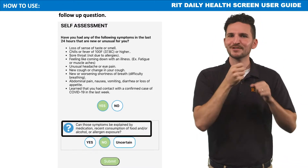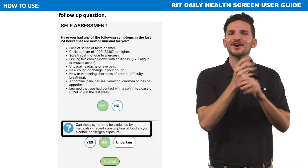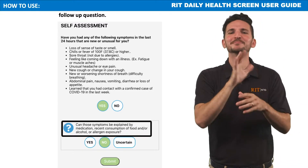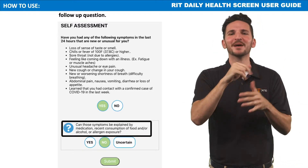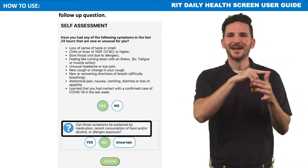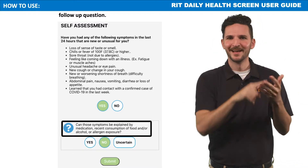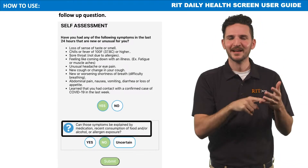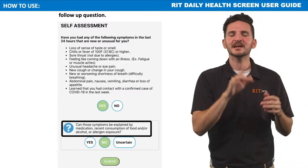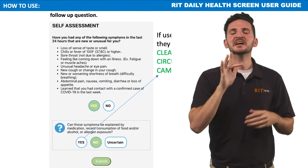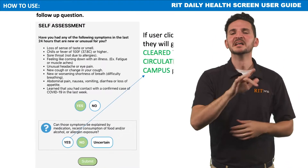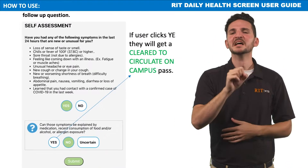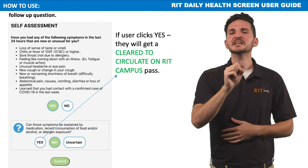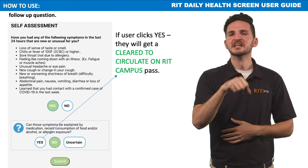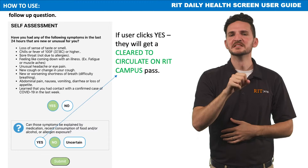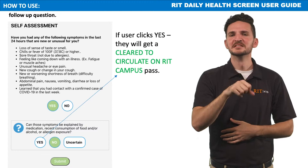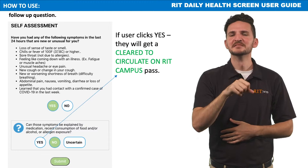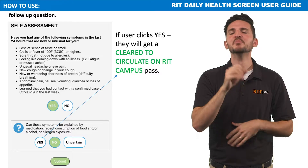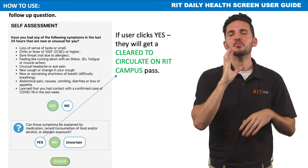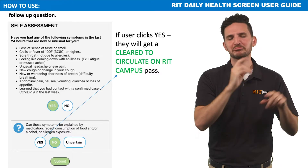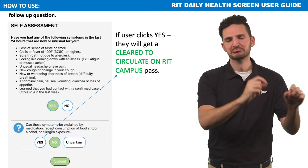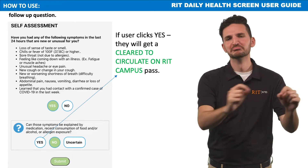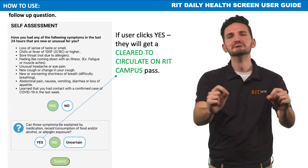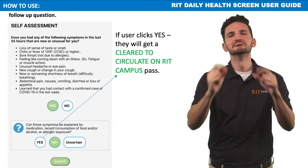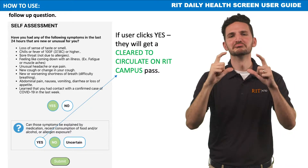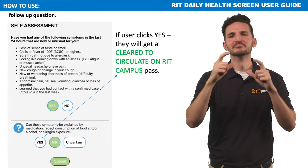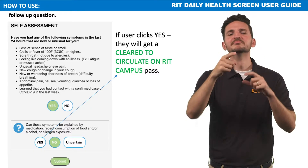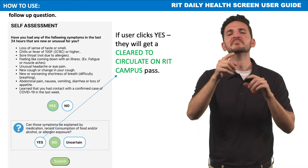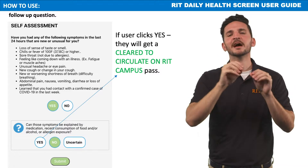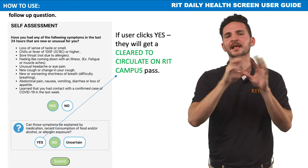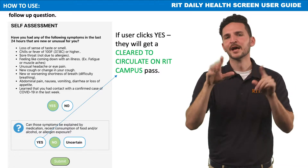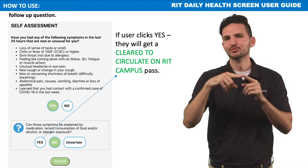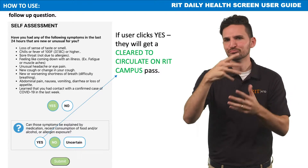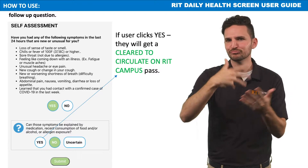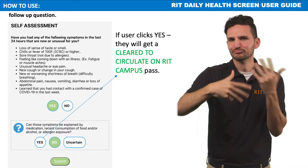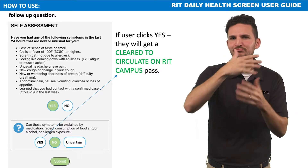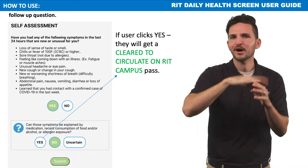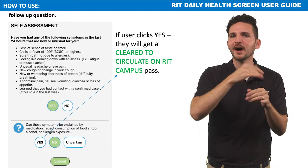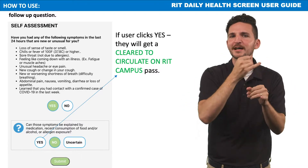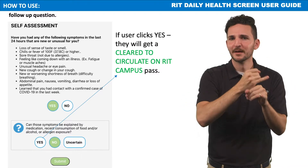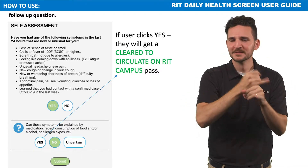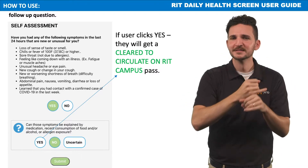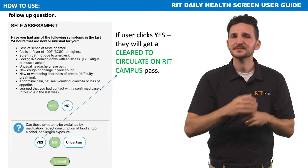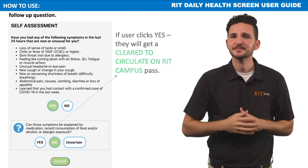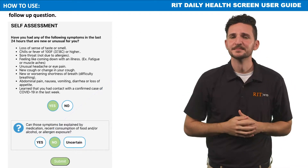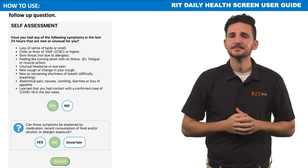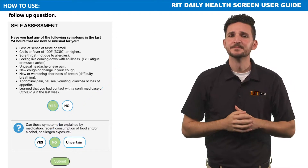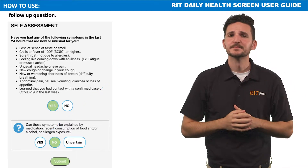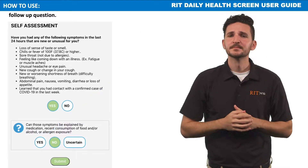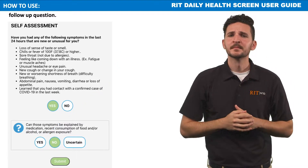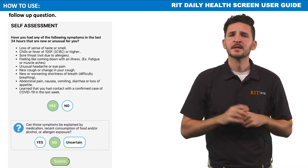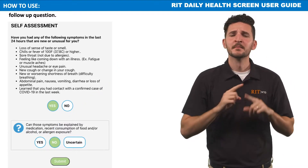If your symptoms are caused by any of these, click “YES” and you’ll receive the “CLEARED TO CIRCULATE ON RIT CAMPUS” pass.